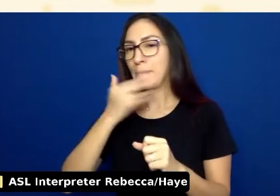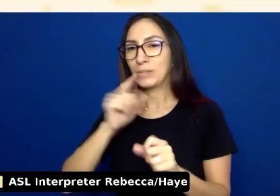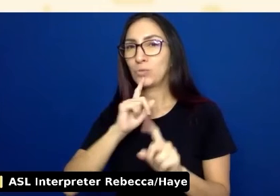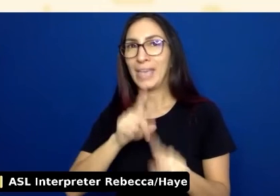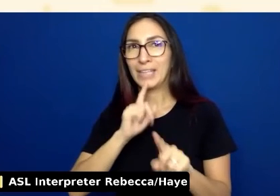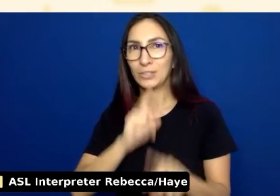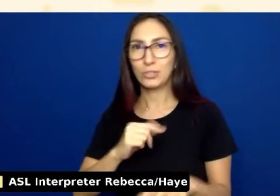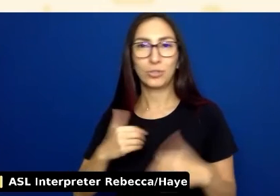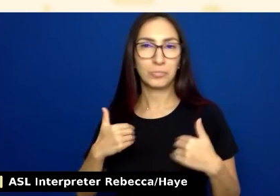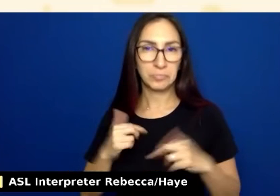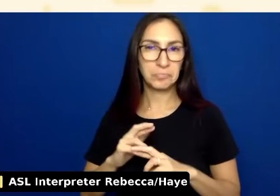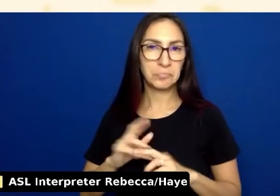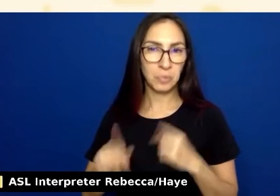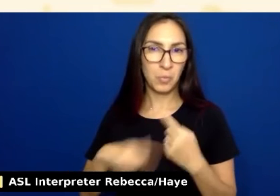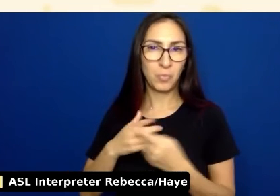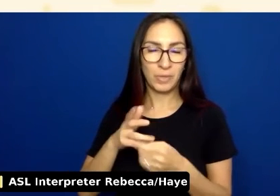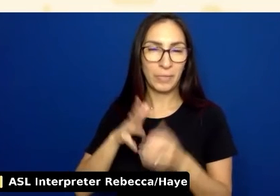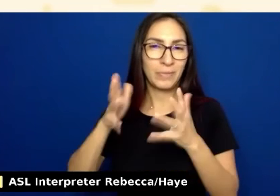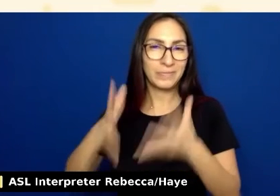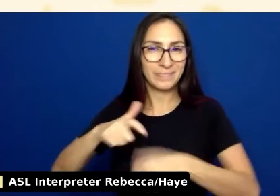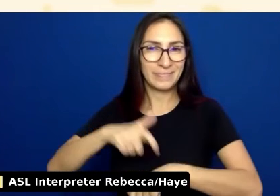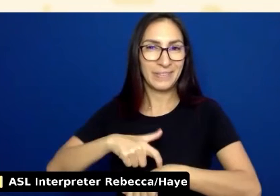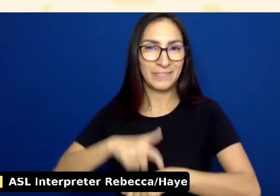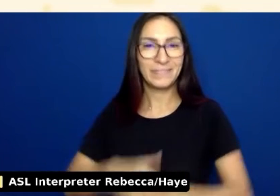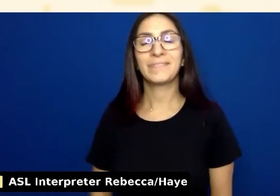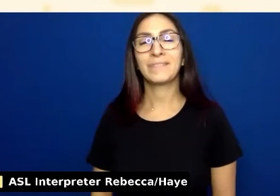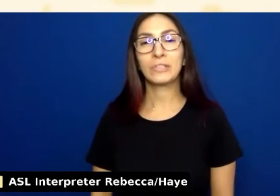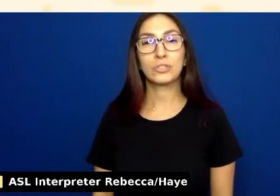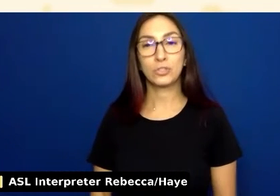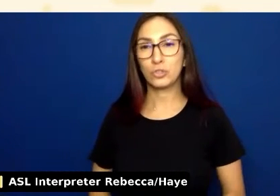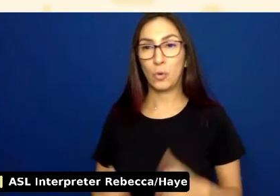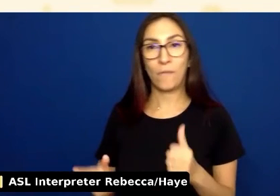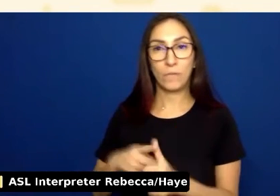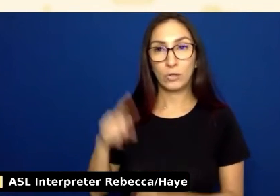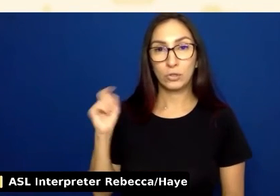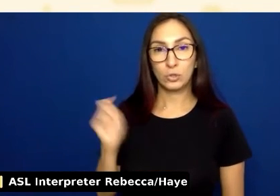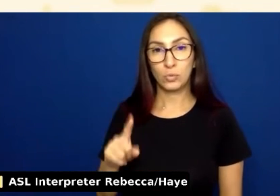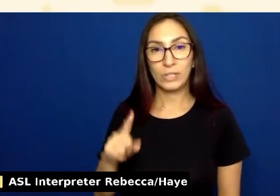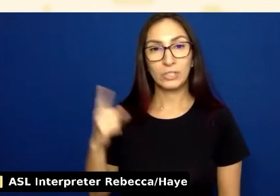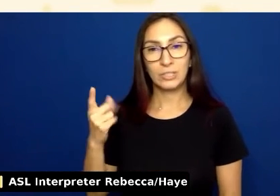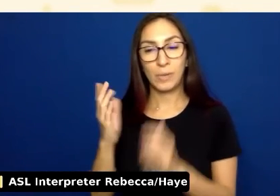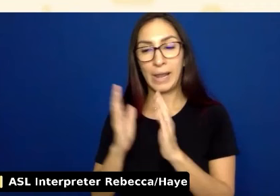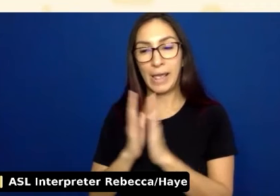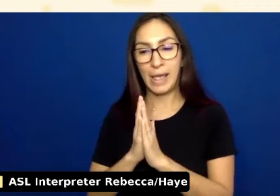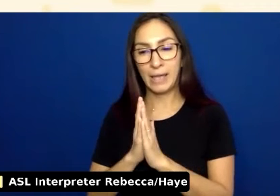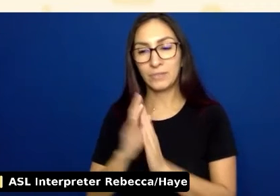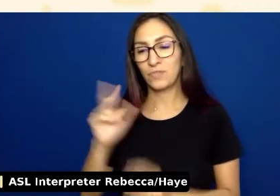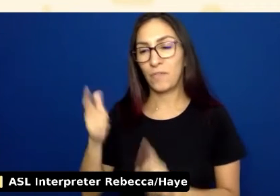So I'll start from the top. An individual named Deneb Pulsifer asked a couple of questions. So we'll go one at a time.